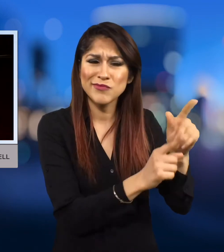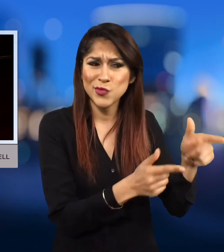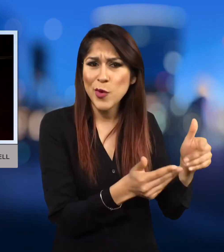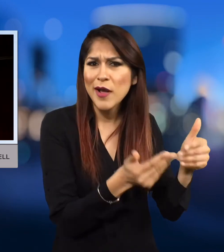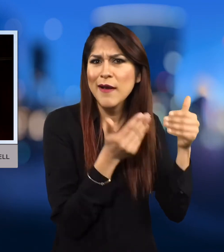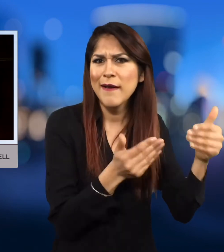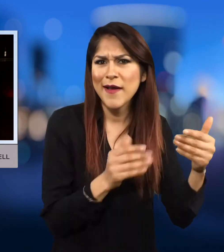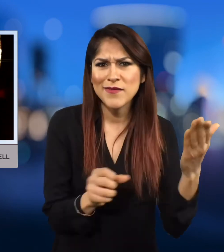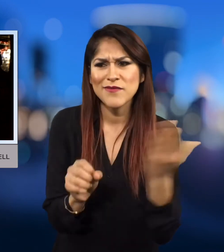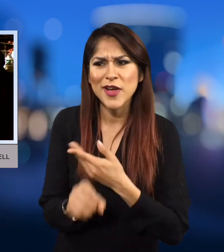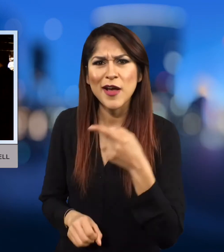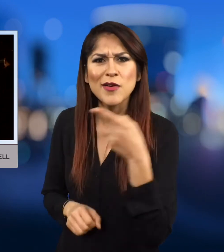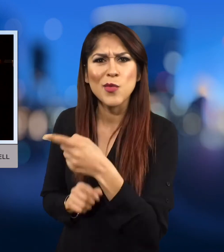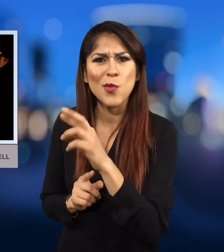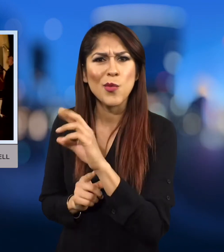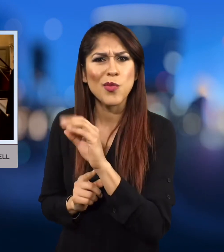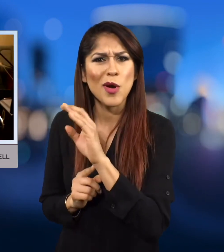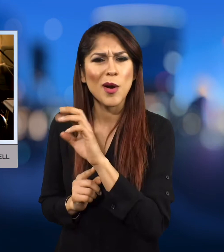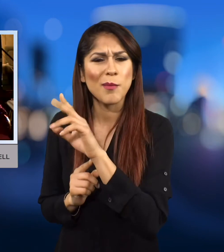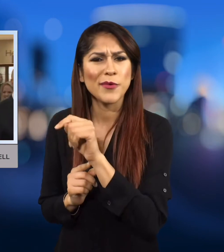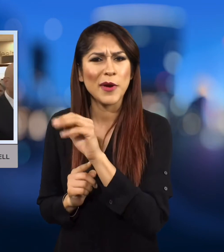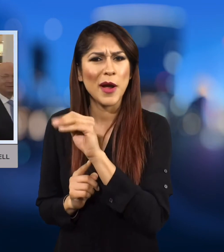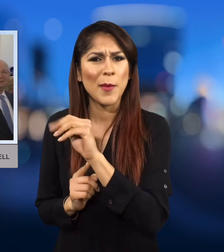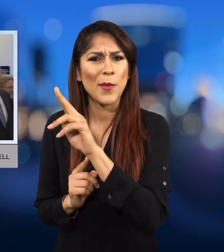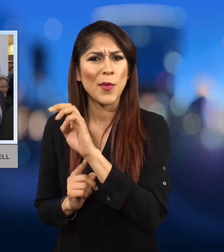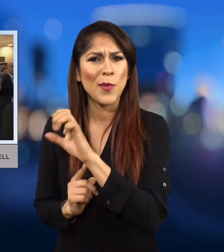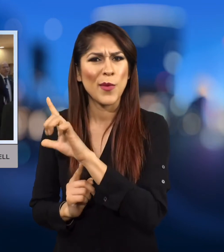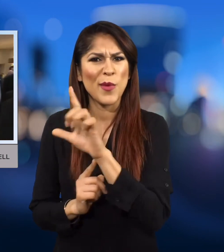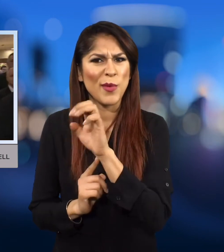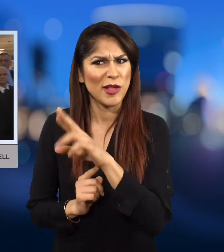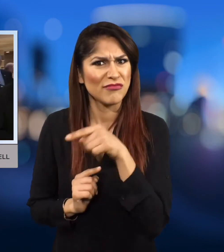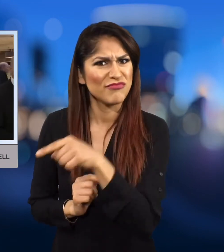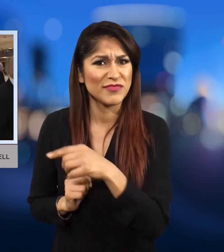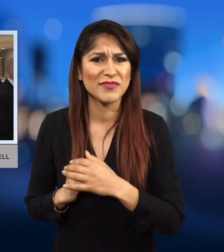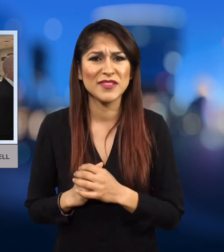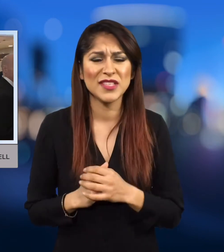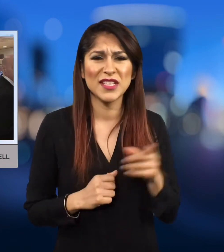to fire special counsel Robert Mueller in June.